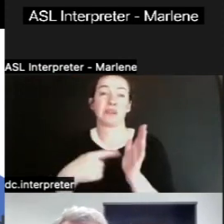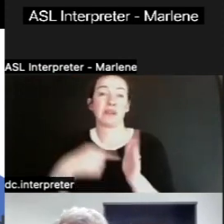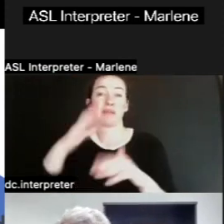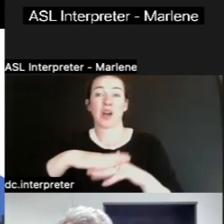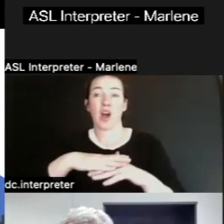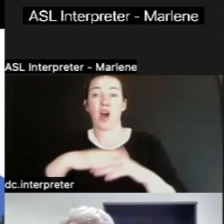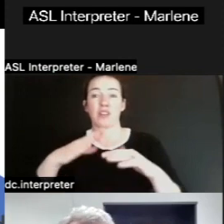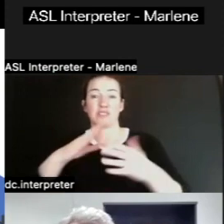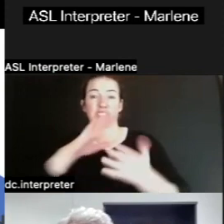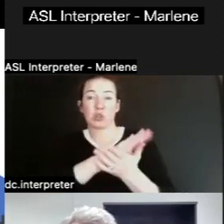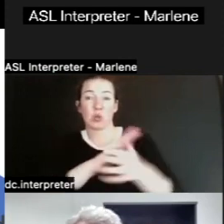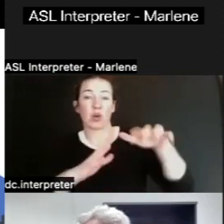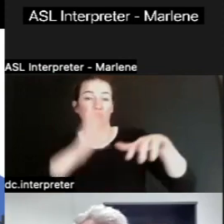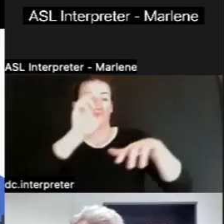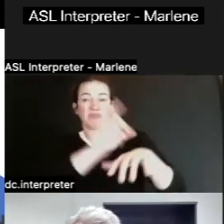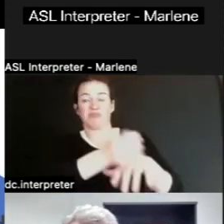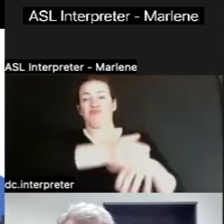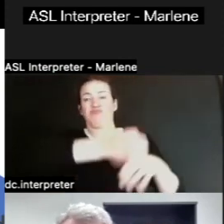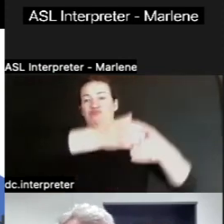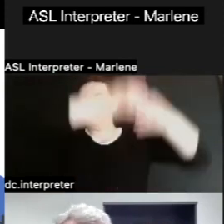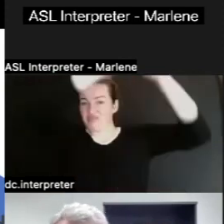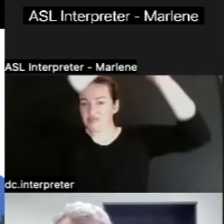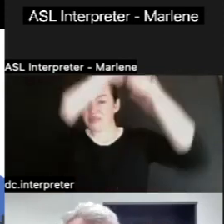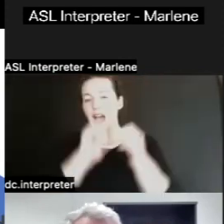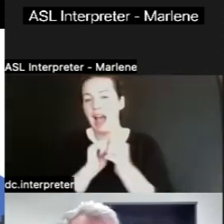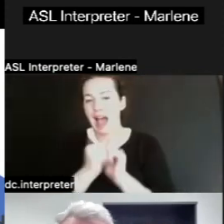So that's part of the notion about to and through how do we as anchor institutions, libraries,